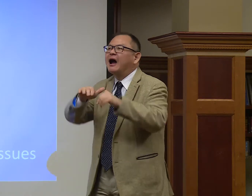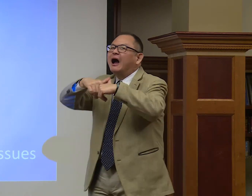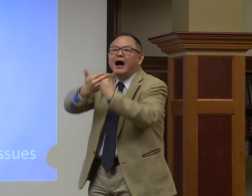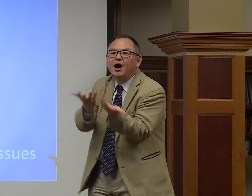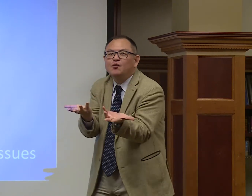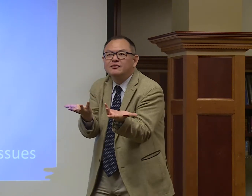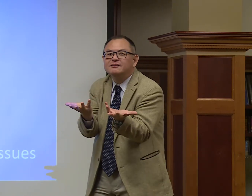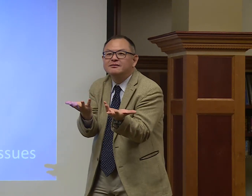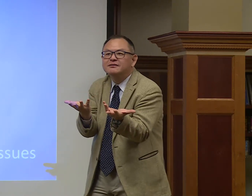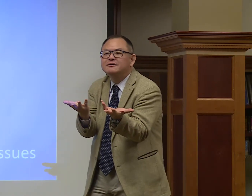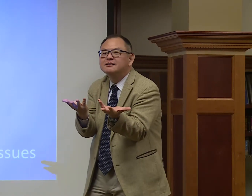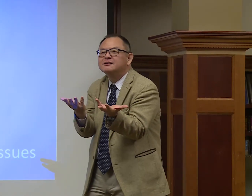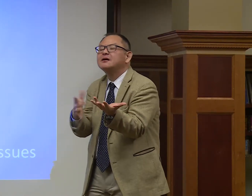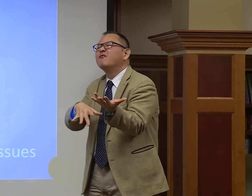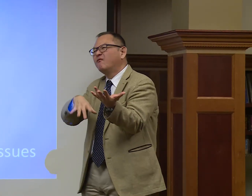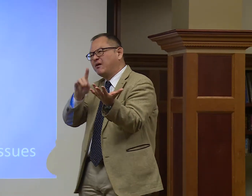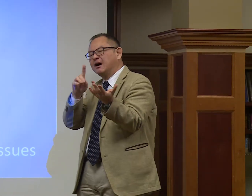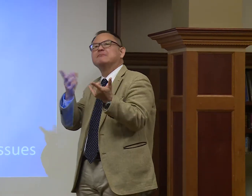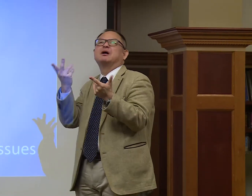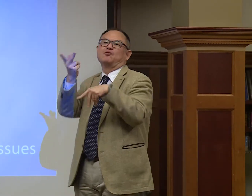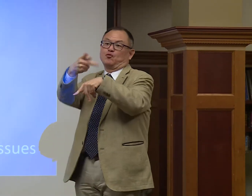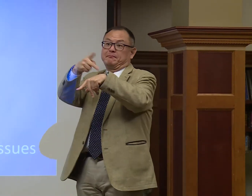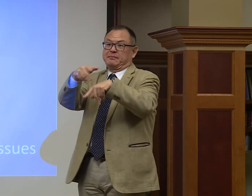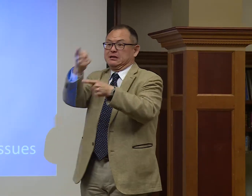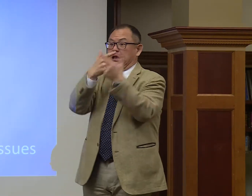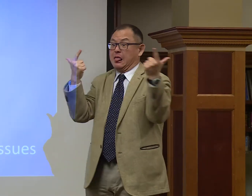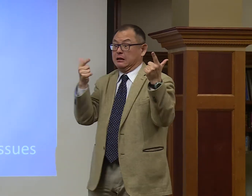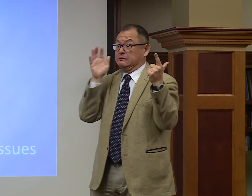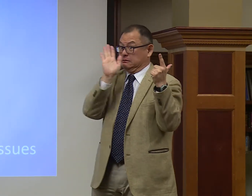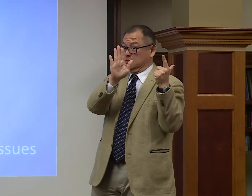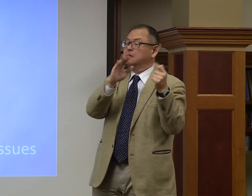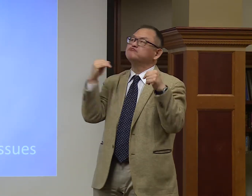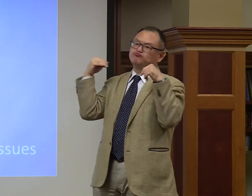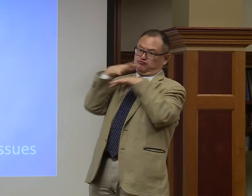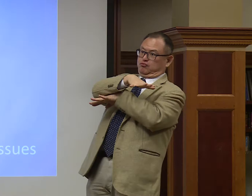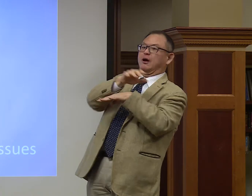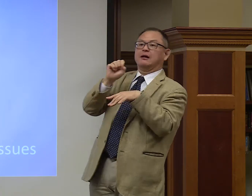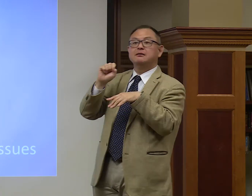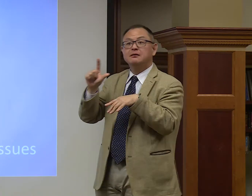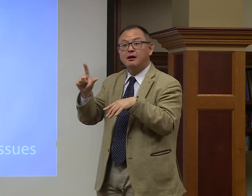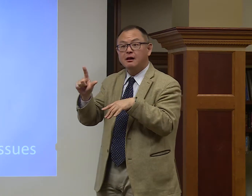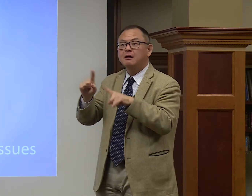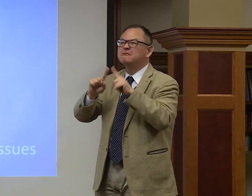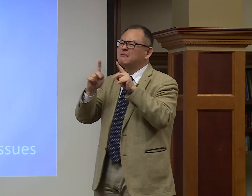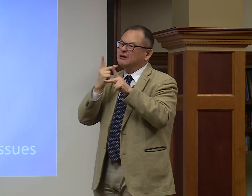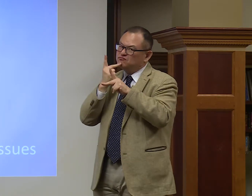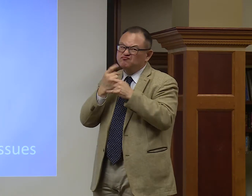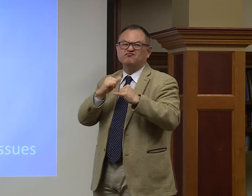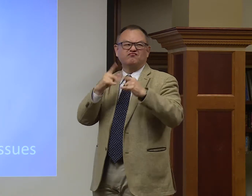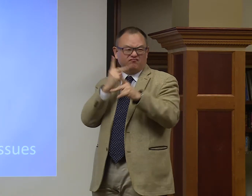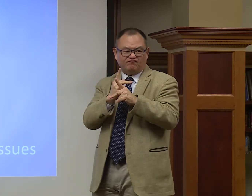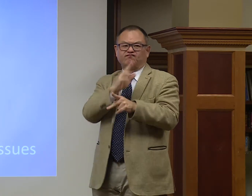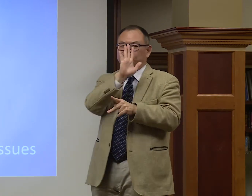No, that's not the case. Now, in the Philippines, their sign language has been influenced by ASL,